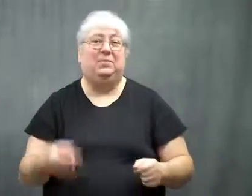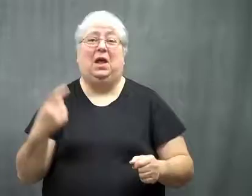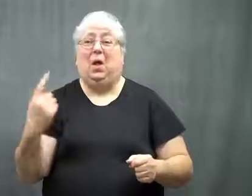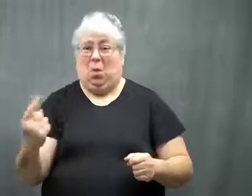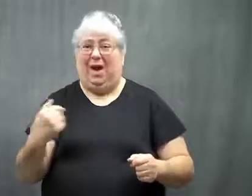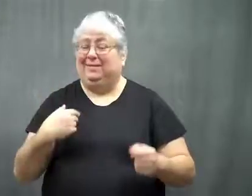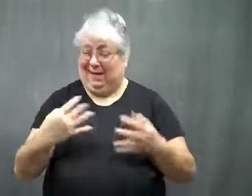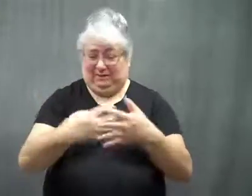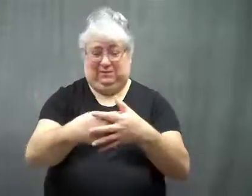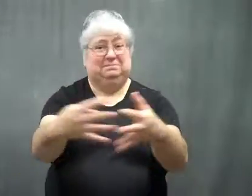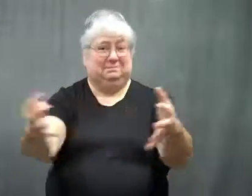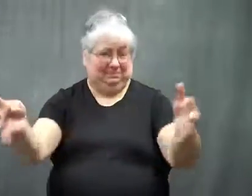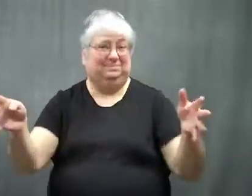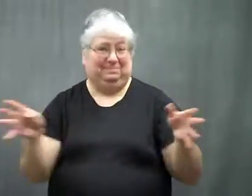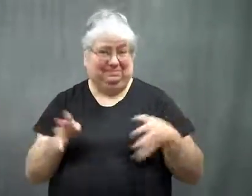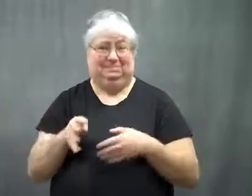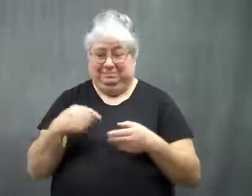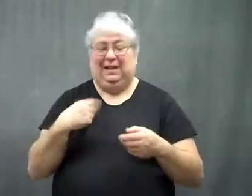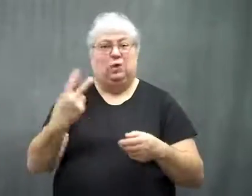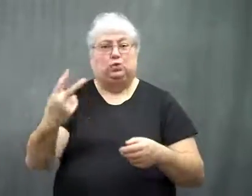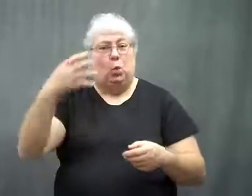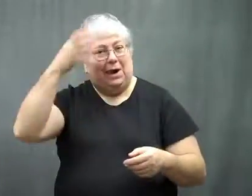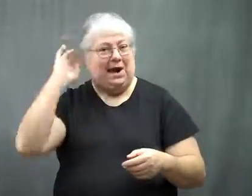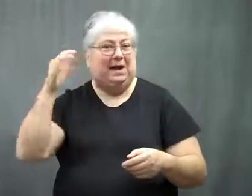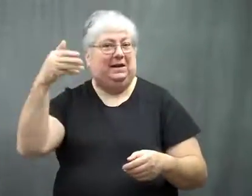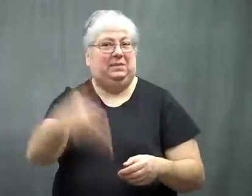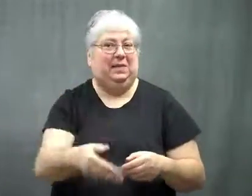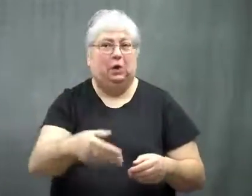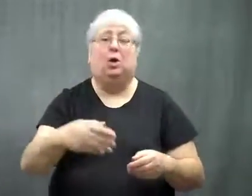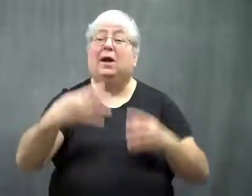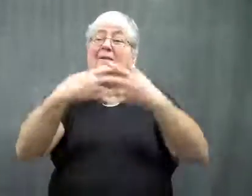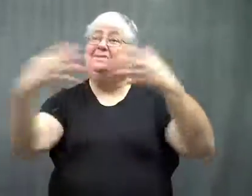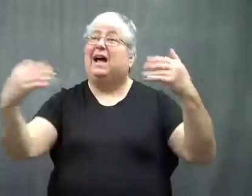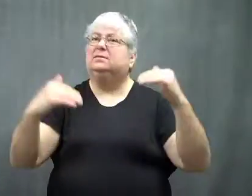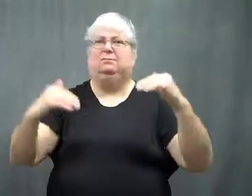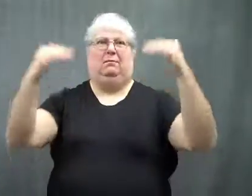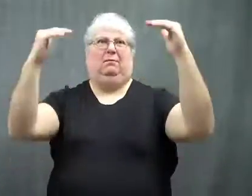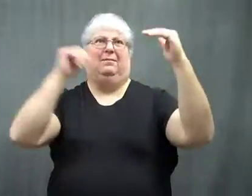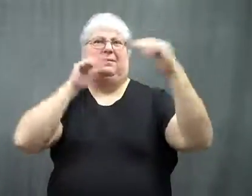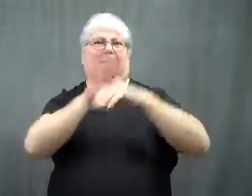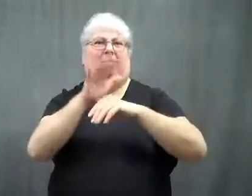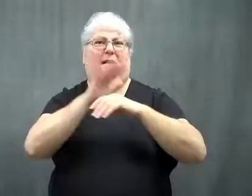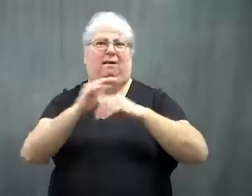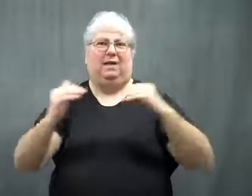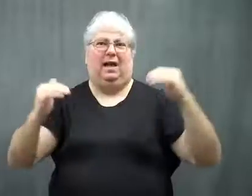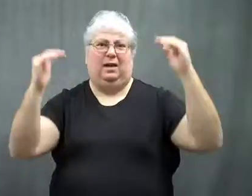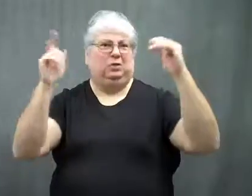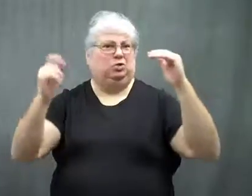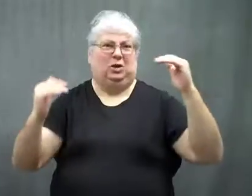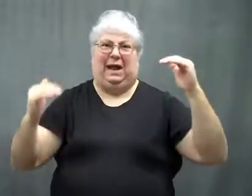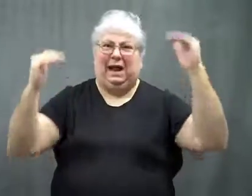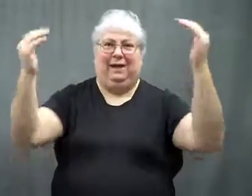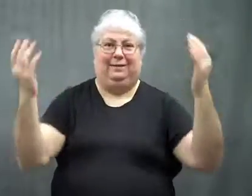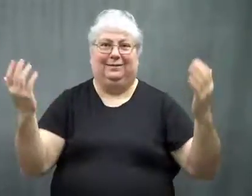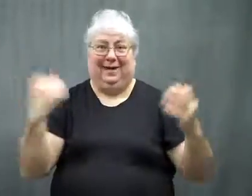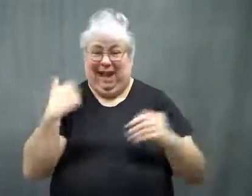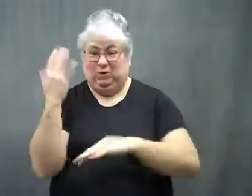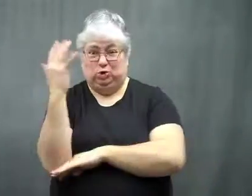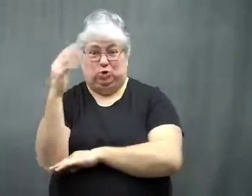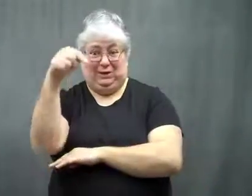One cage with two lions had a fence that was not high enough.